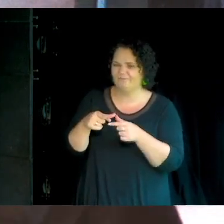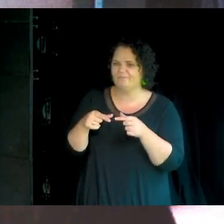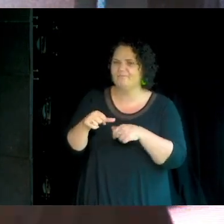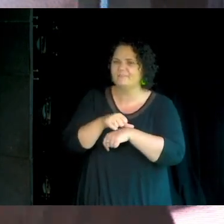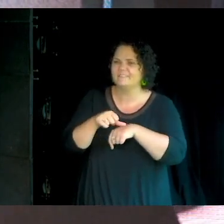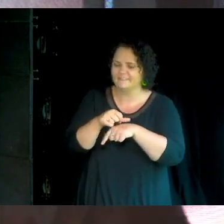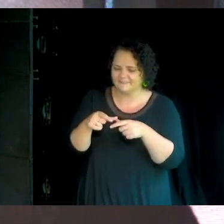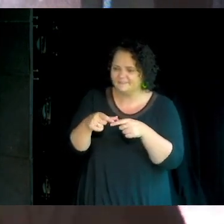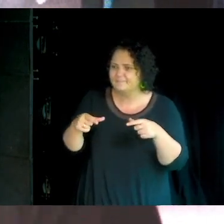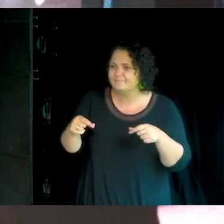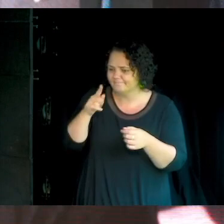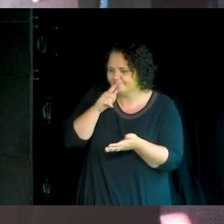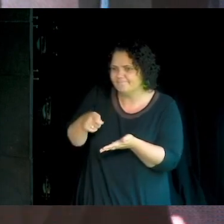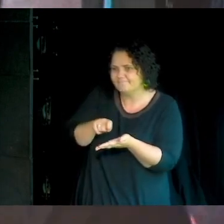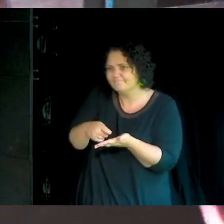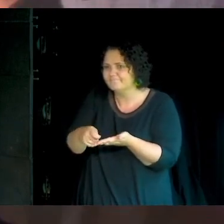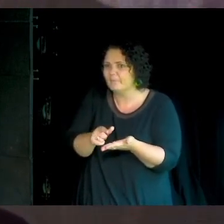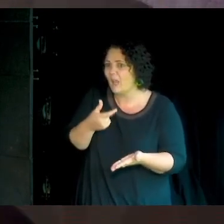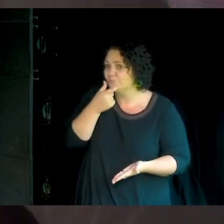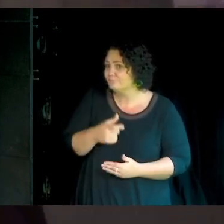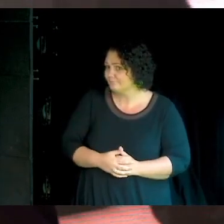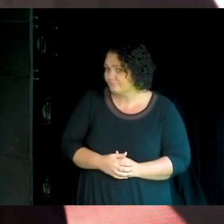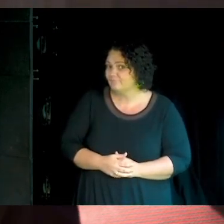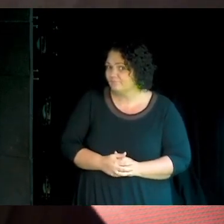I might just use the cracker I'm an easy one are you gonna do the frying now or